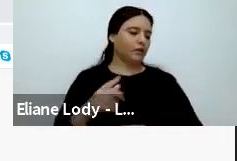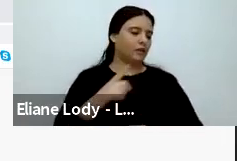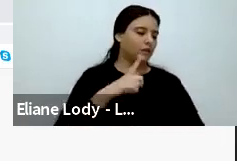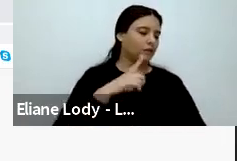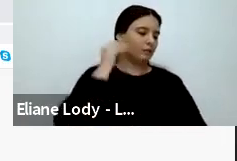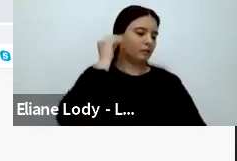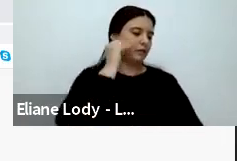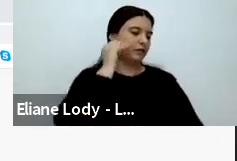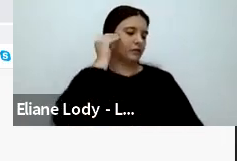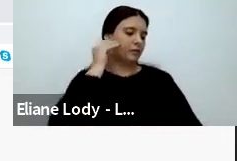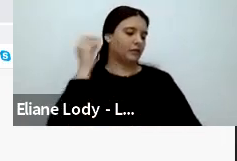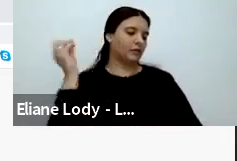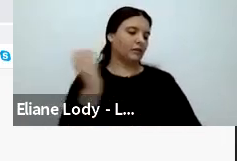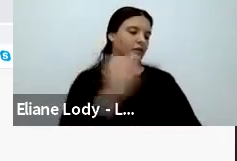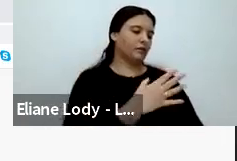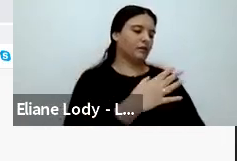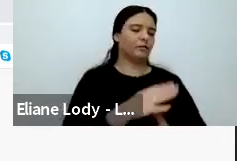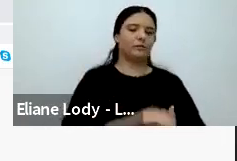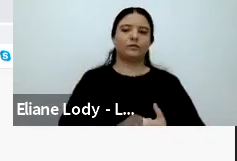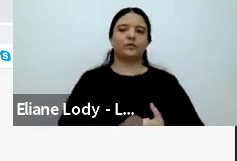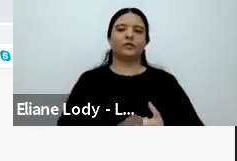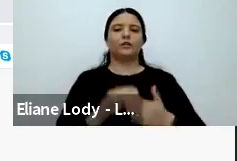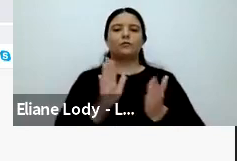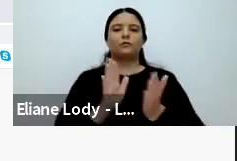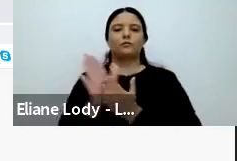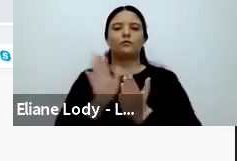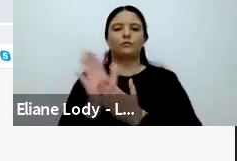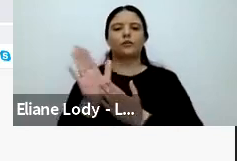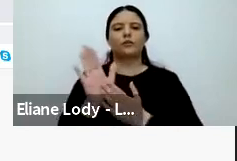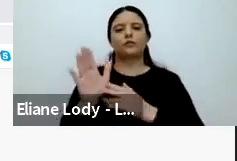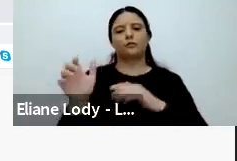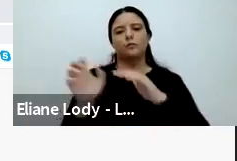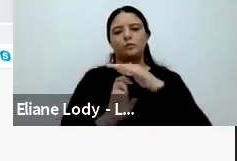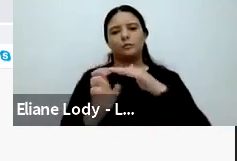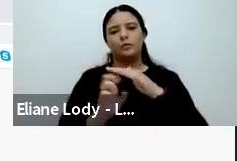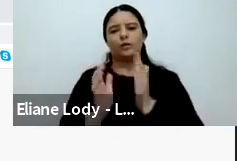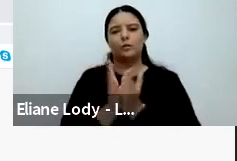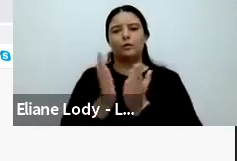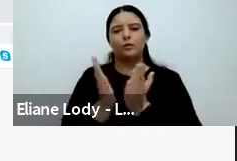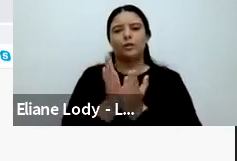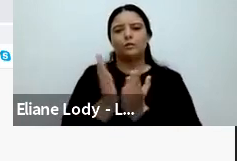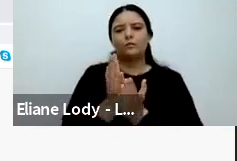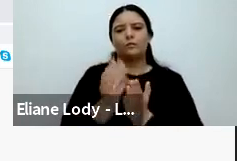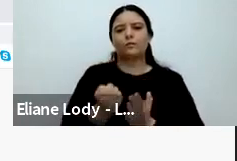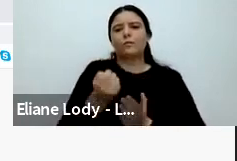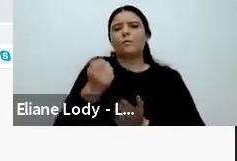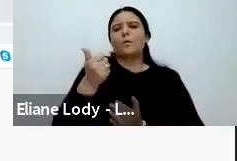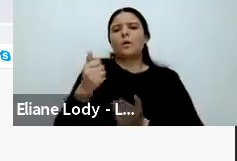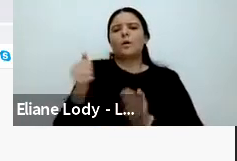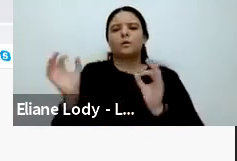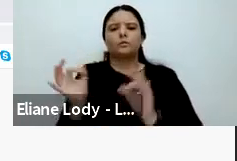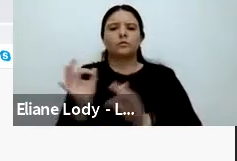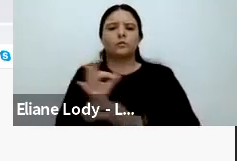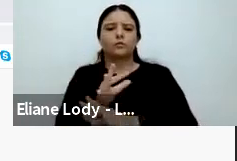public So I've got a book. that's that's almost completed that that's almost completed that I'm writing with a friend named